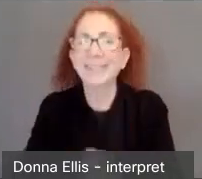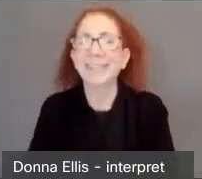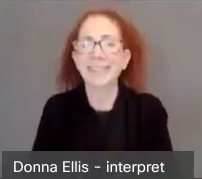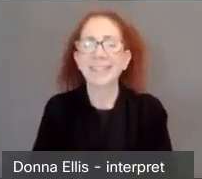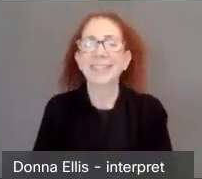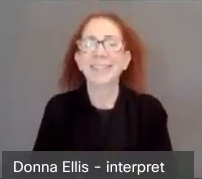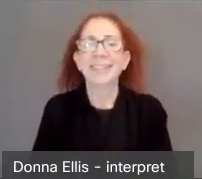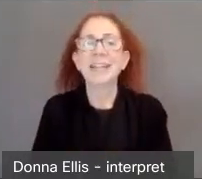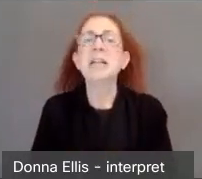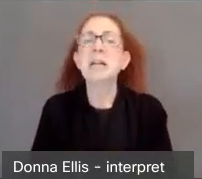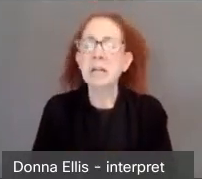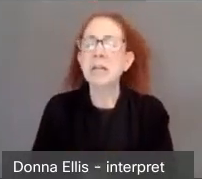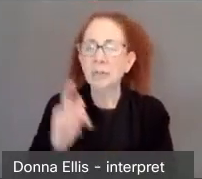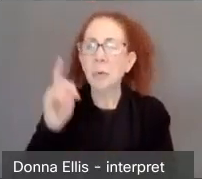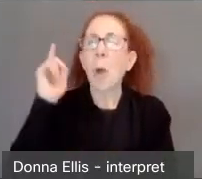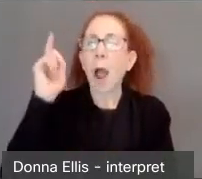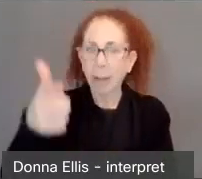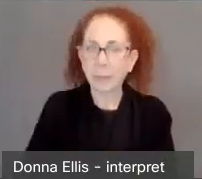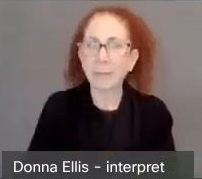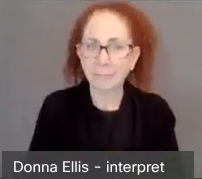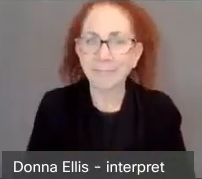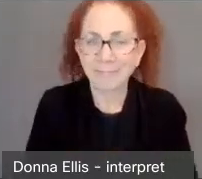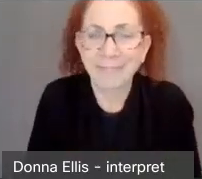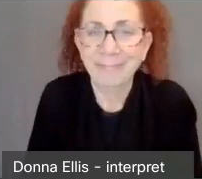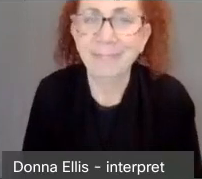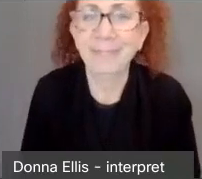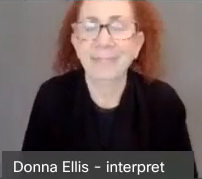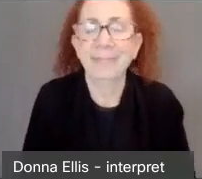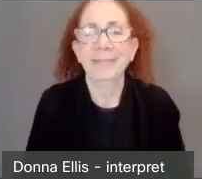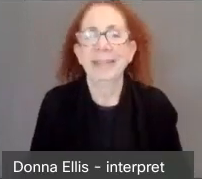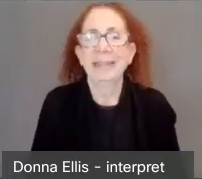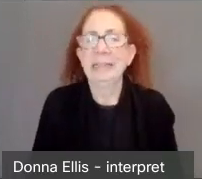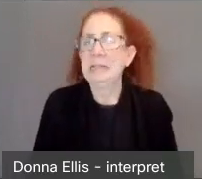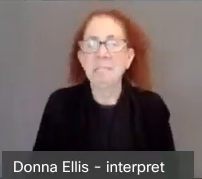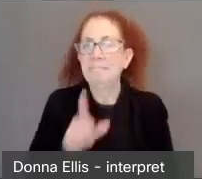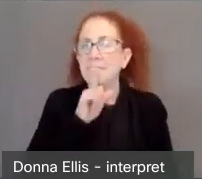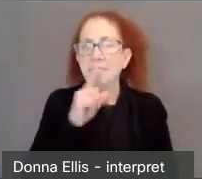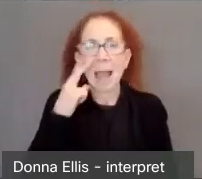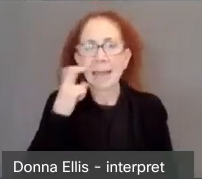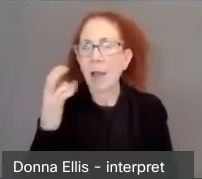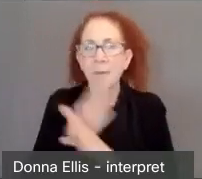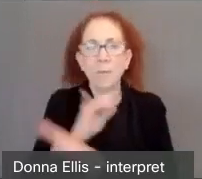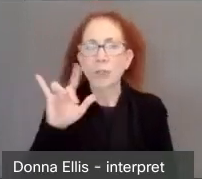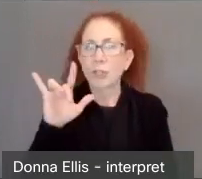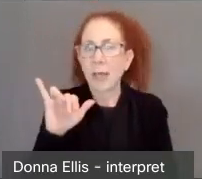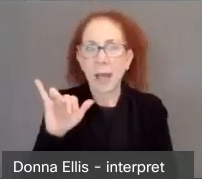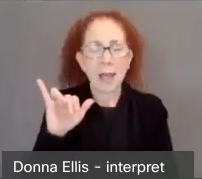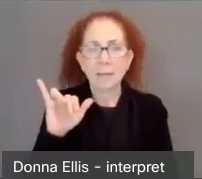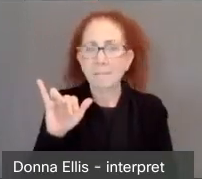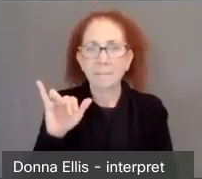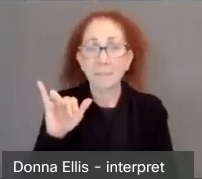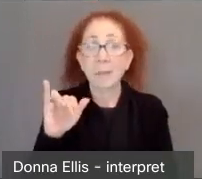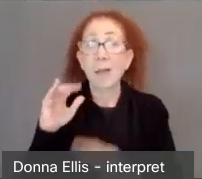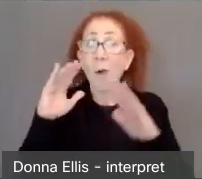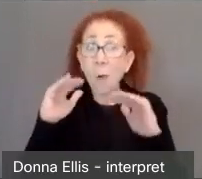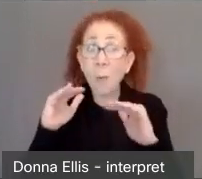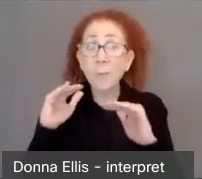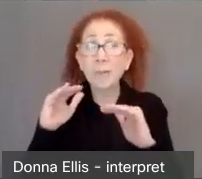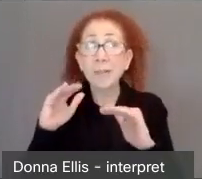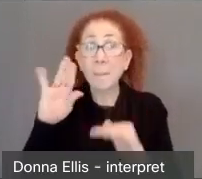[Commissioner Arkoosh] ...it's a while yet. I mean, I don't think it will be before July and hopefully by July, but I don't know.